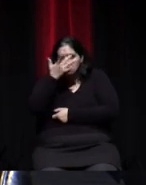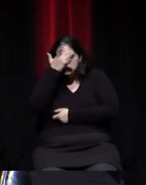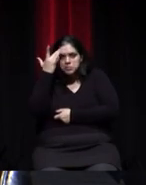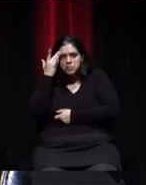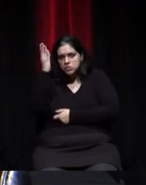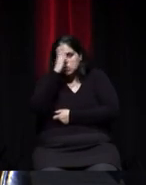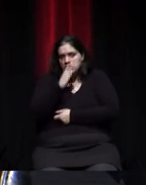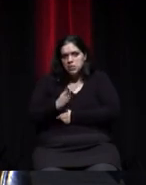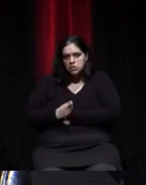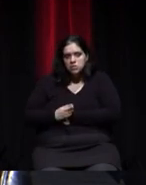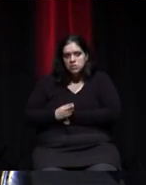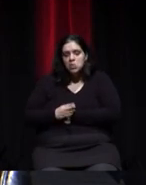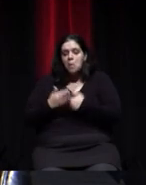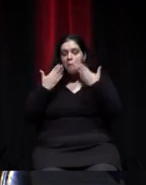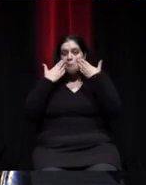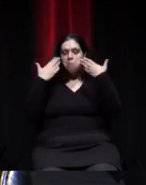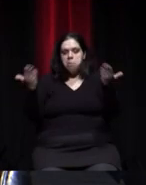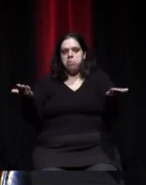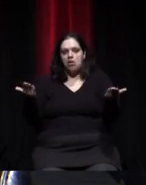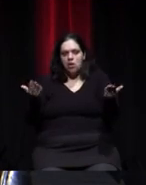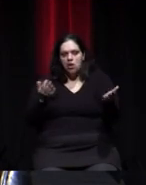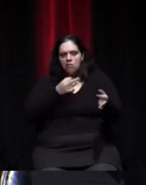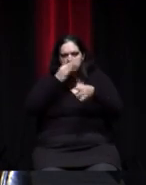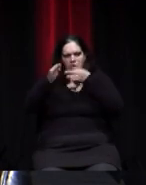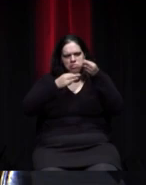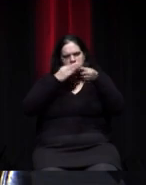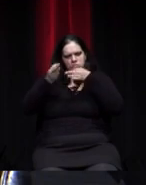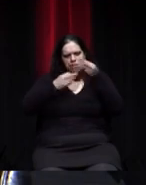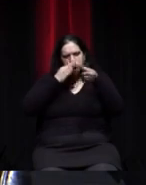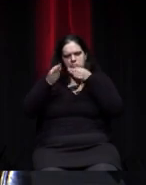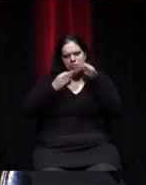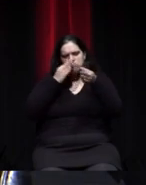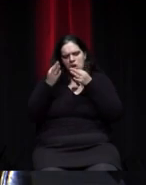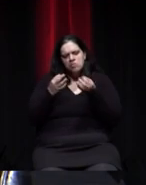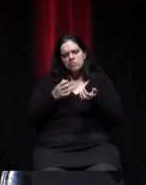exposed to this practice of having an opinion.